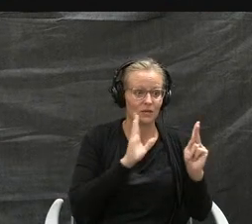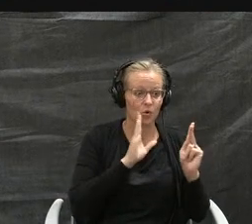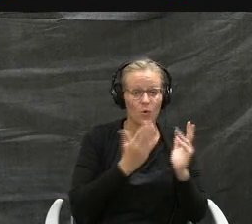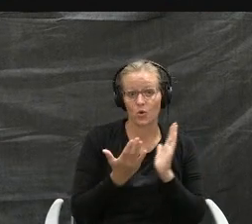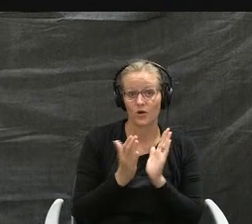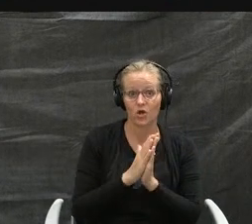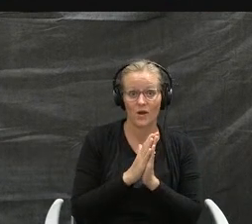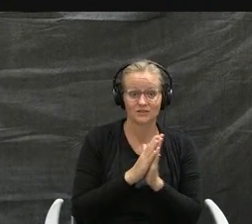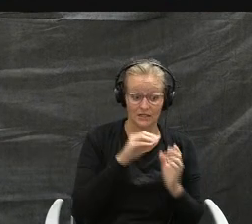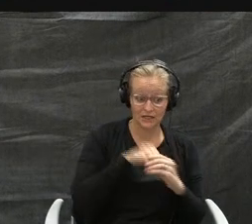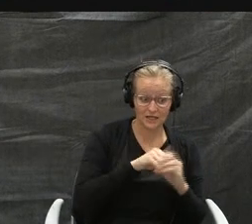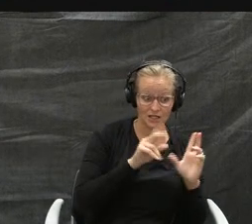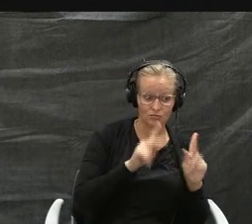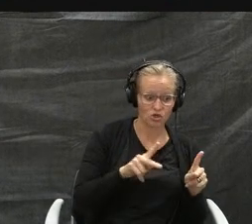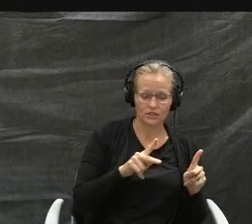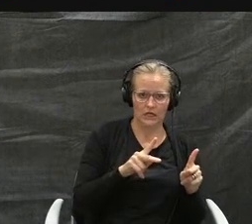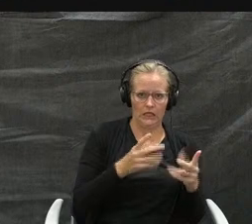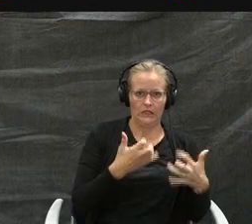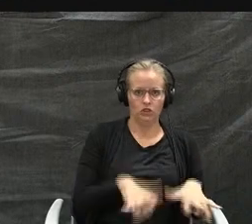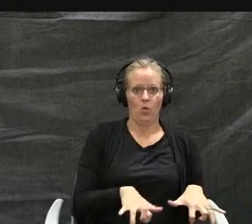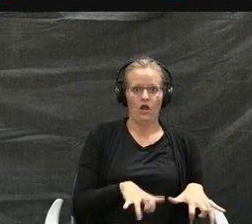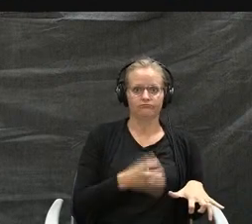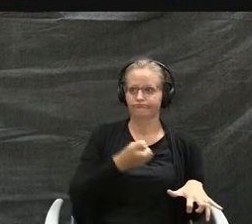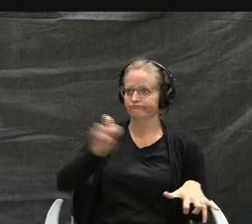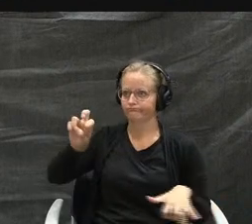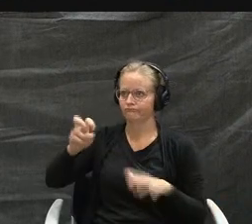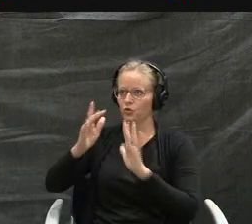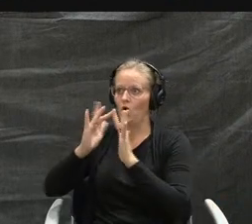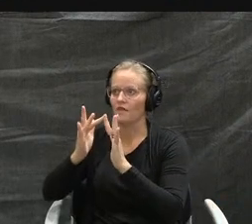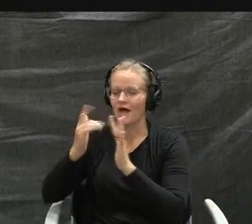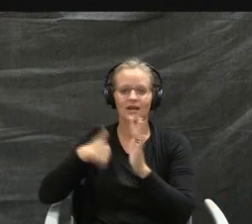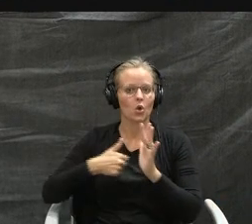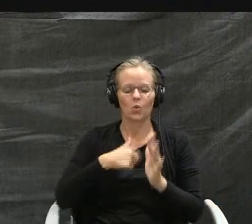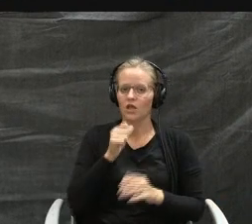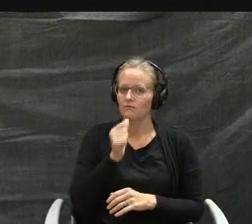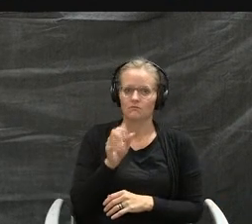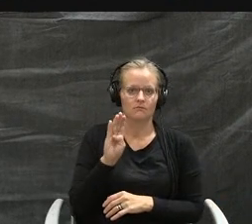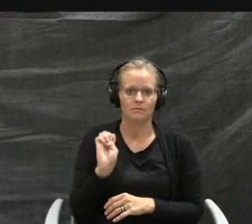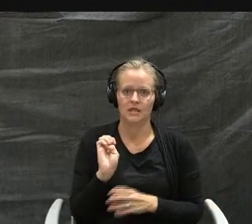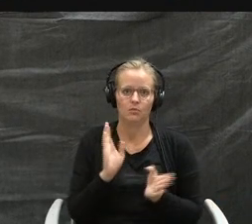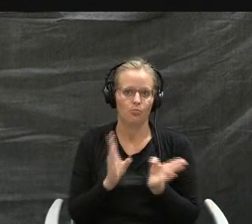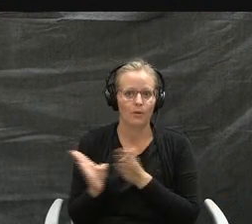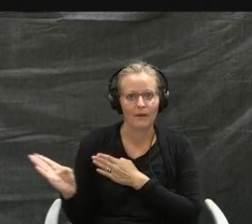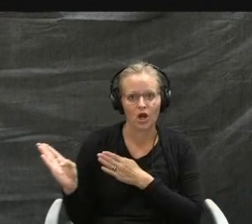from in person to on line and we won't be prepared to handle that big of a migration.